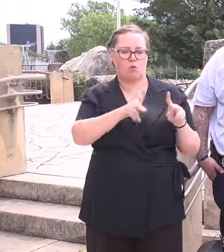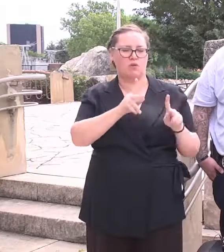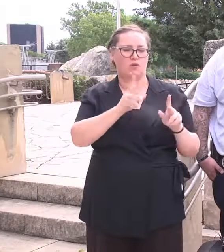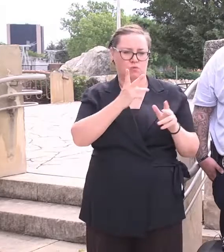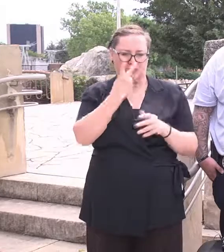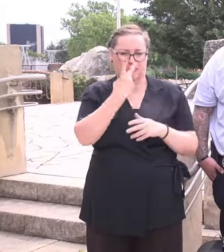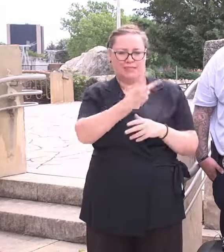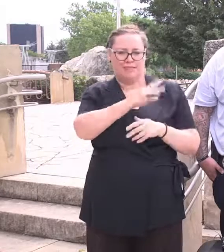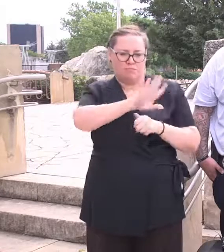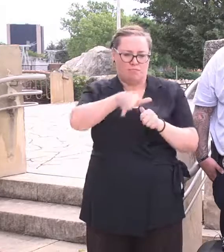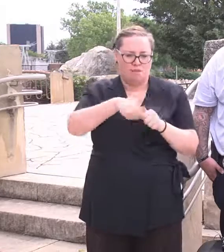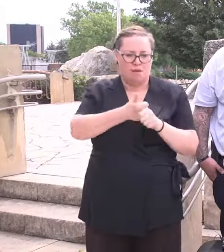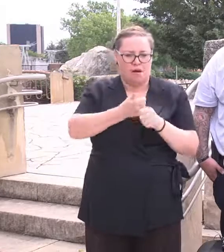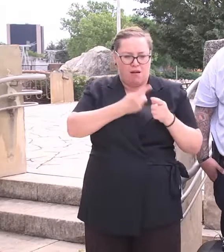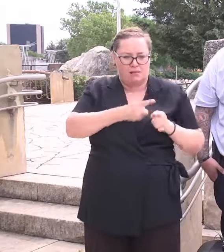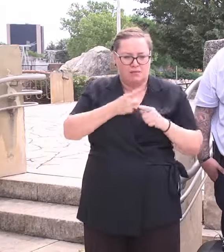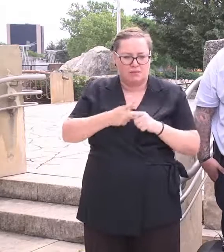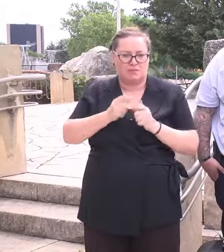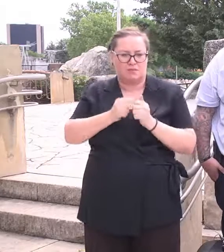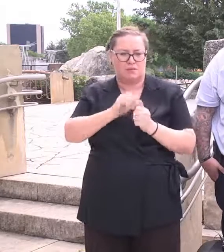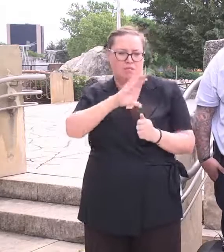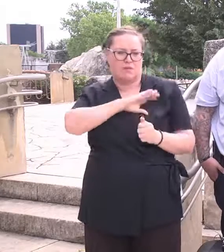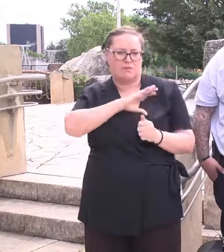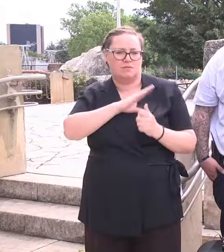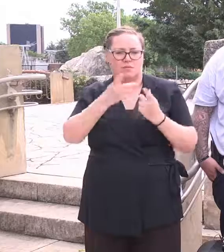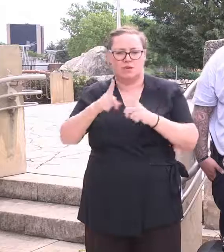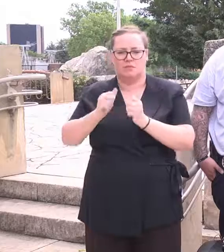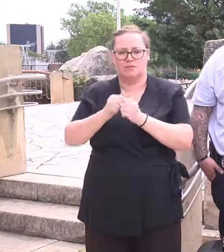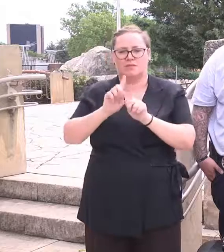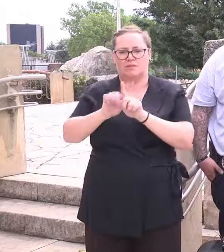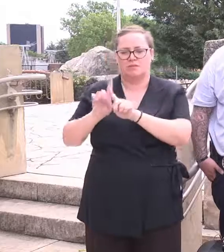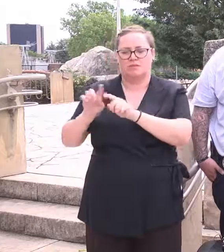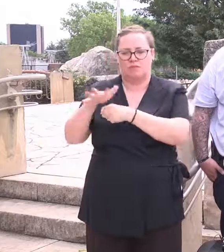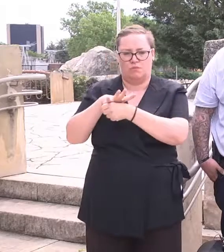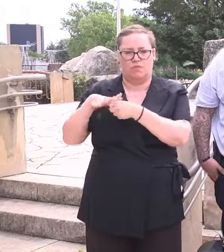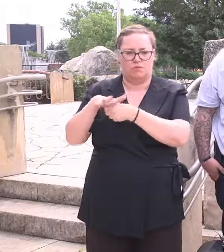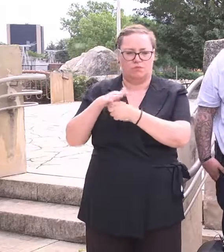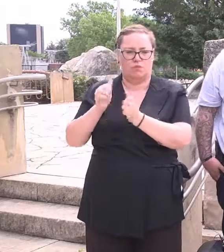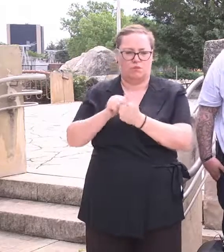the behind the scenes and and what happens in different areas throughout uh law enforcement